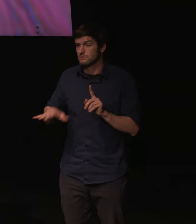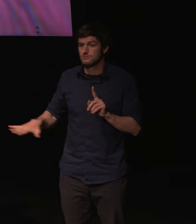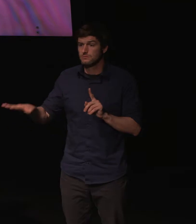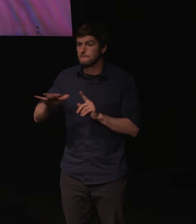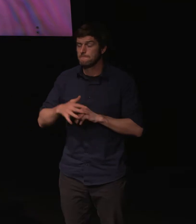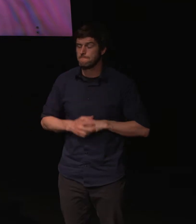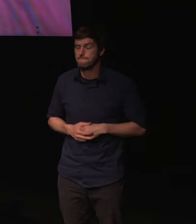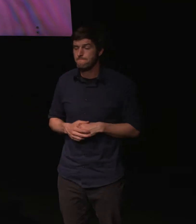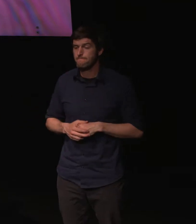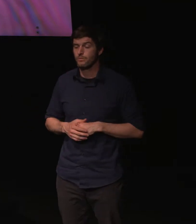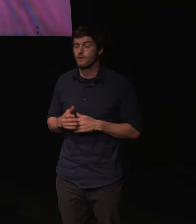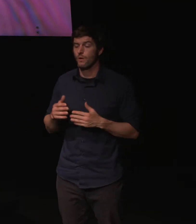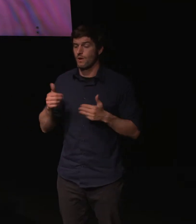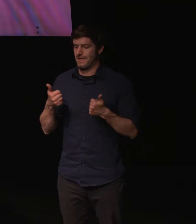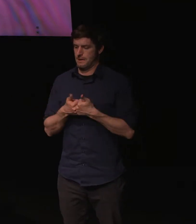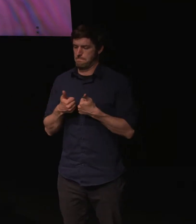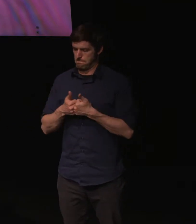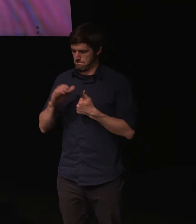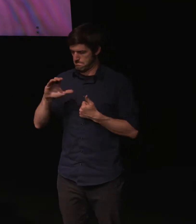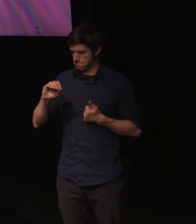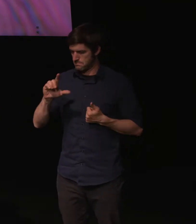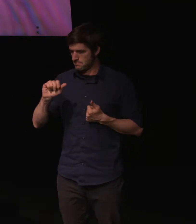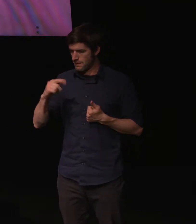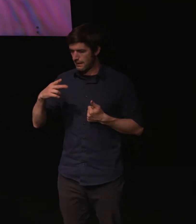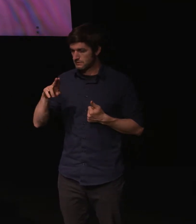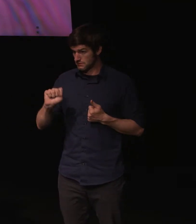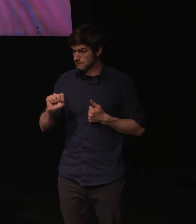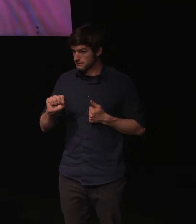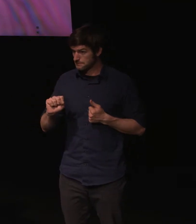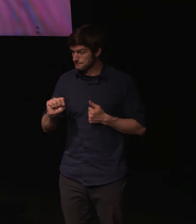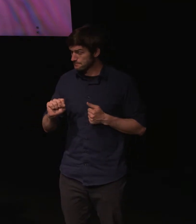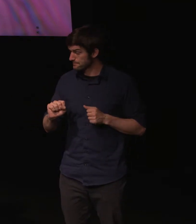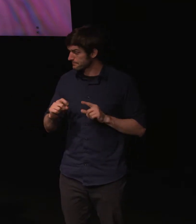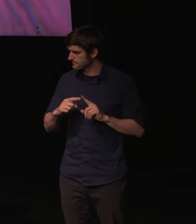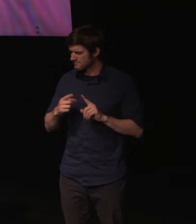So, Collapsus. You're probably wondering why is it called,